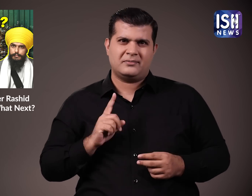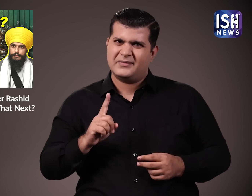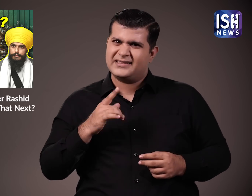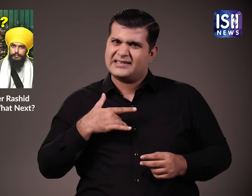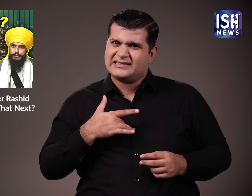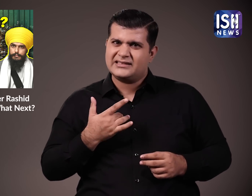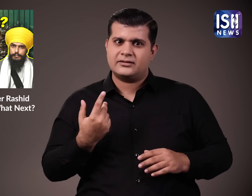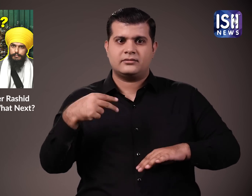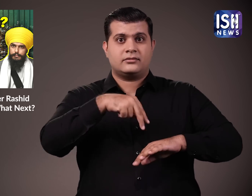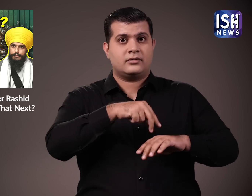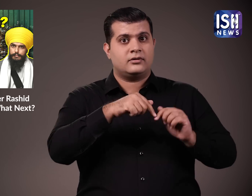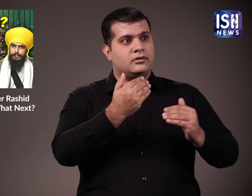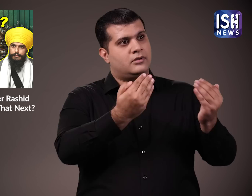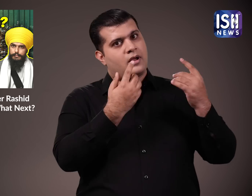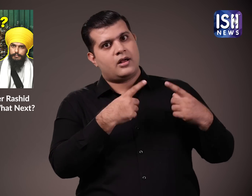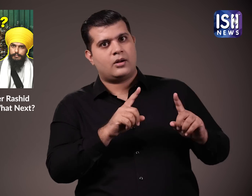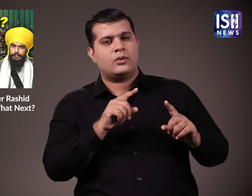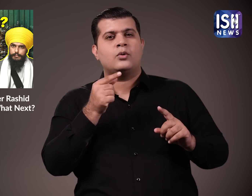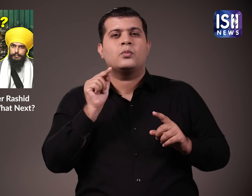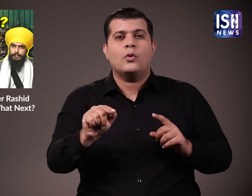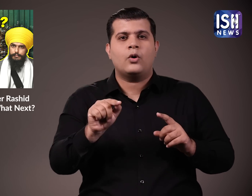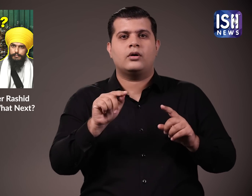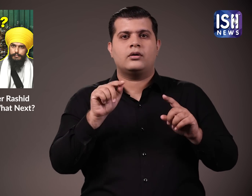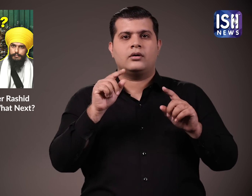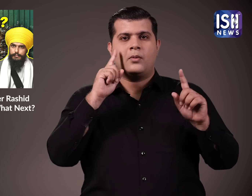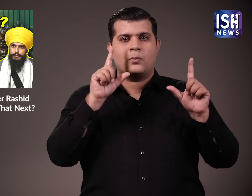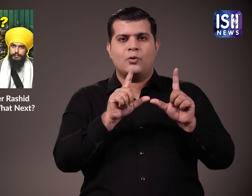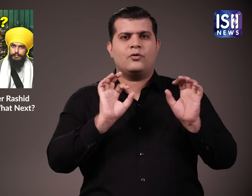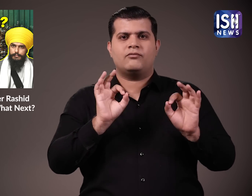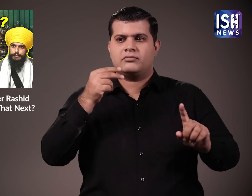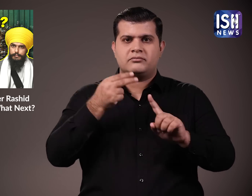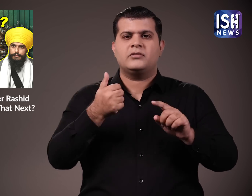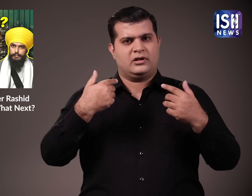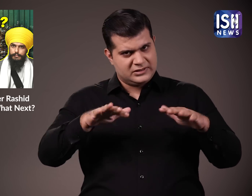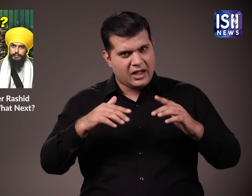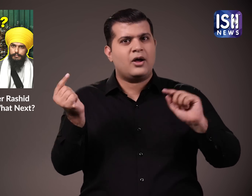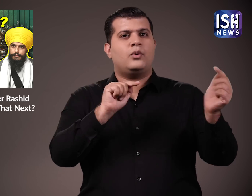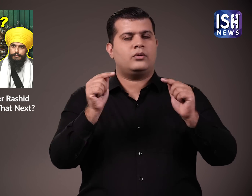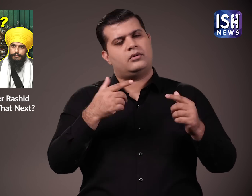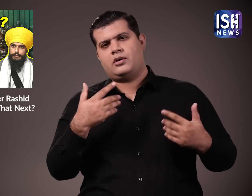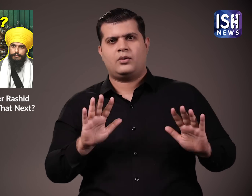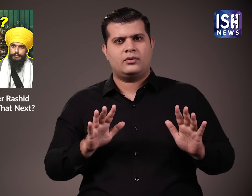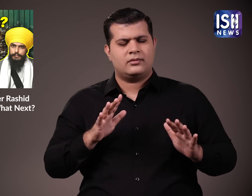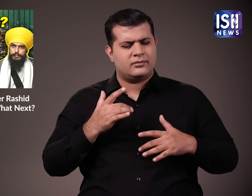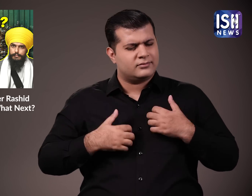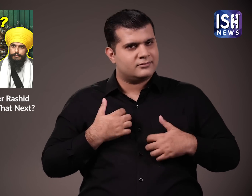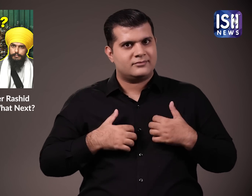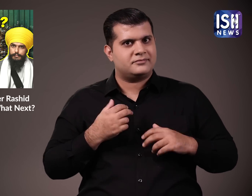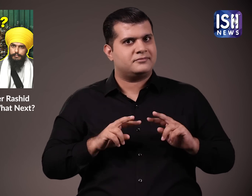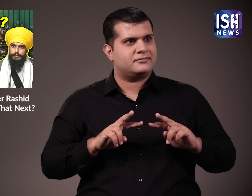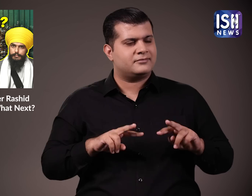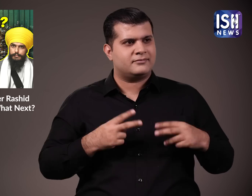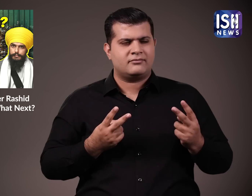But they were allowed to stand for election because they have not been proven guilty. Interesting, right!